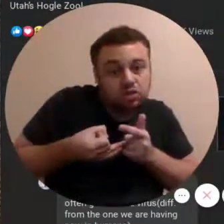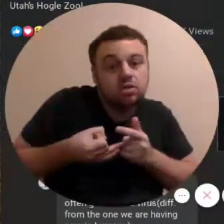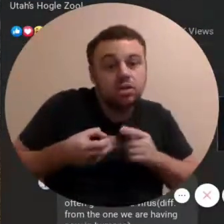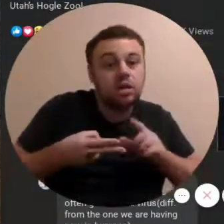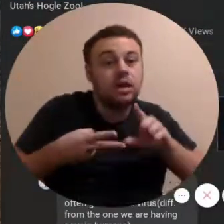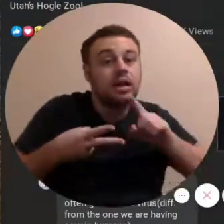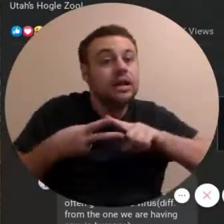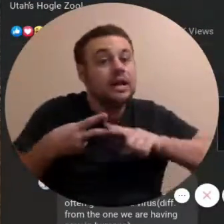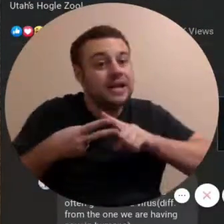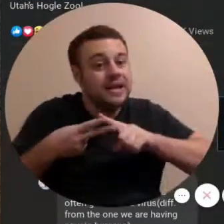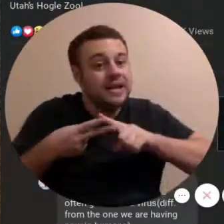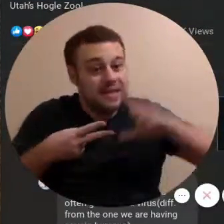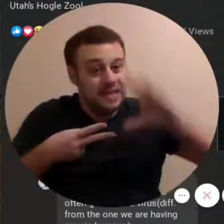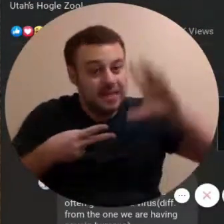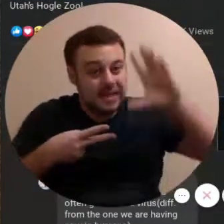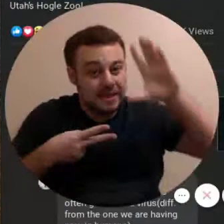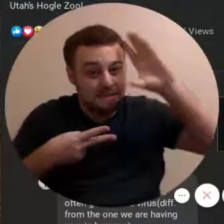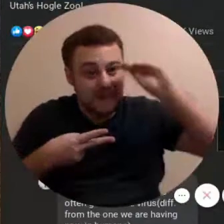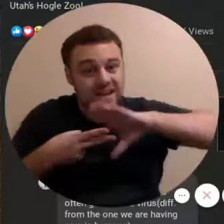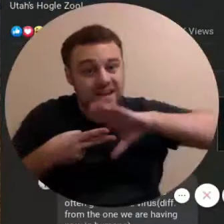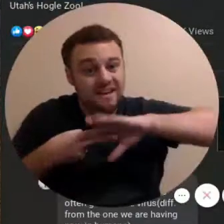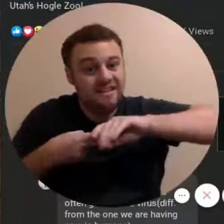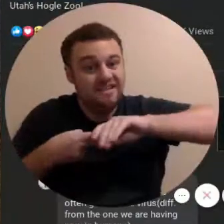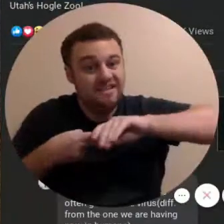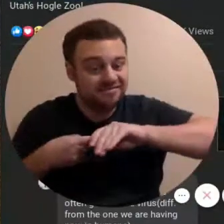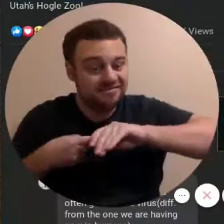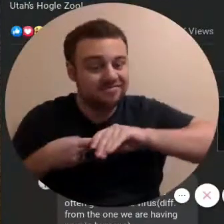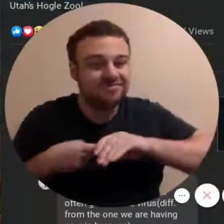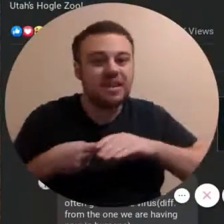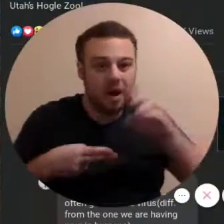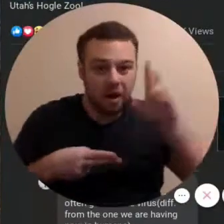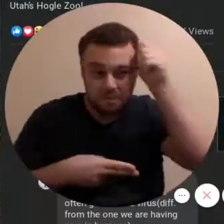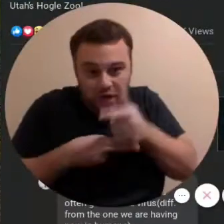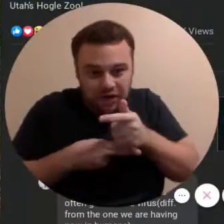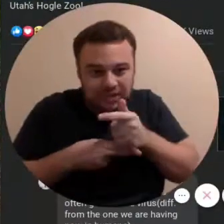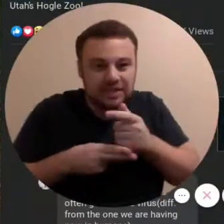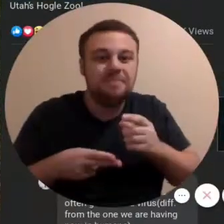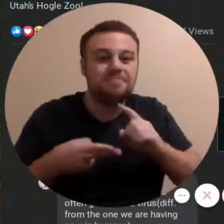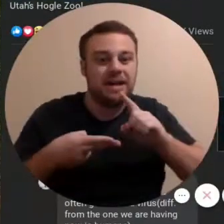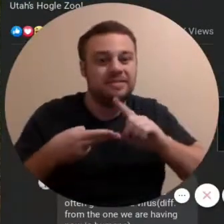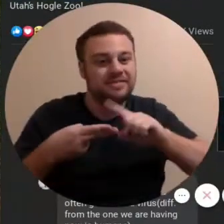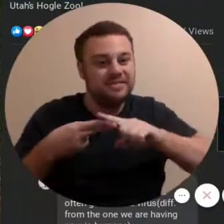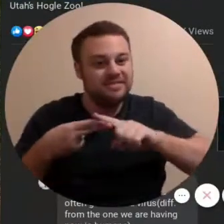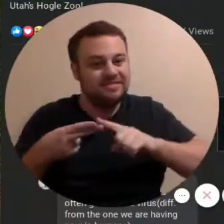Gwen: So I gave them some Kongs today- I stuffed it with some moss that we have.